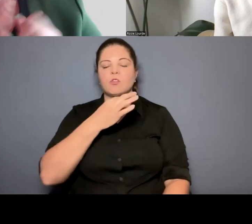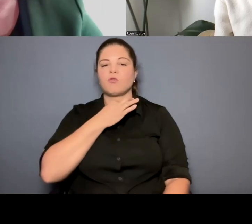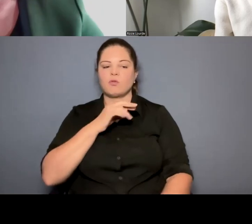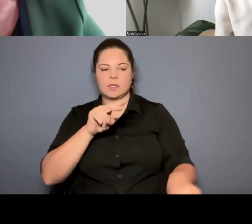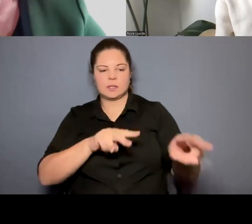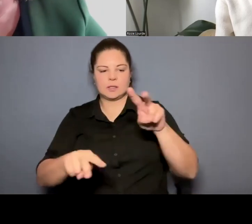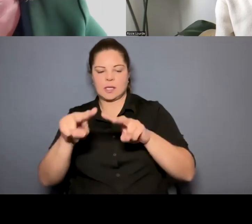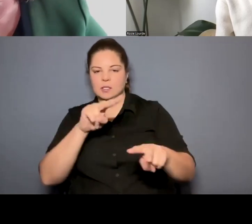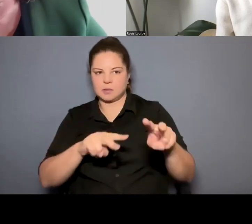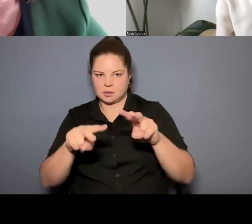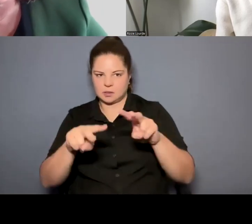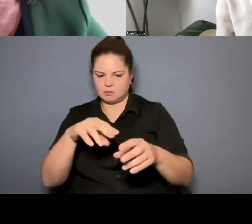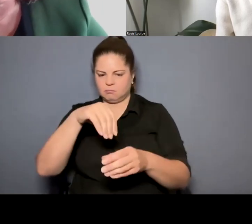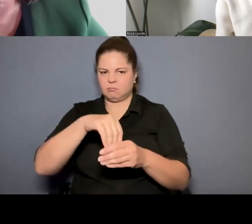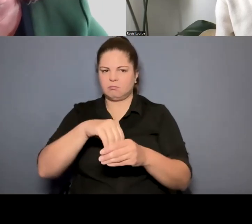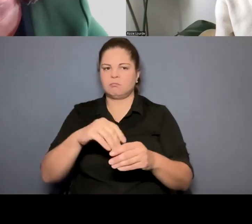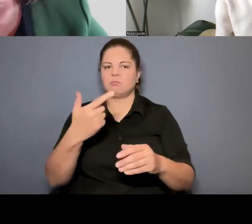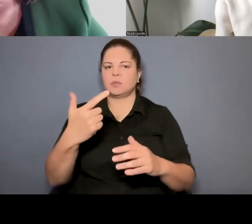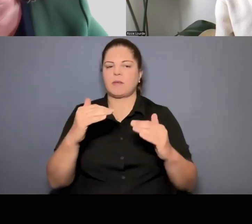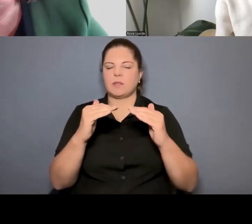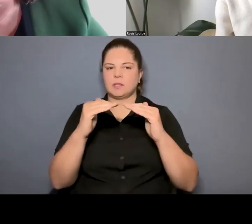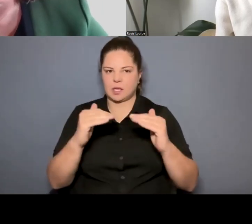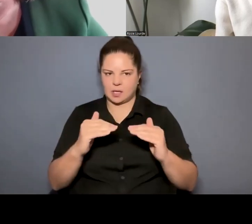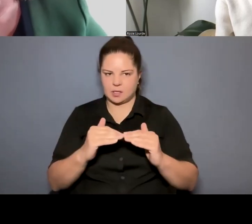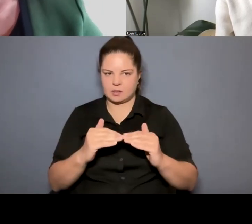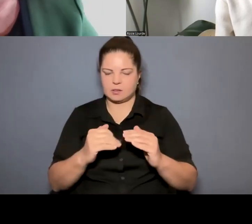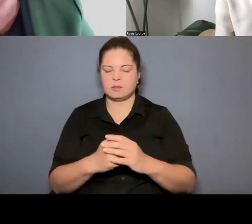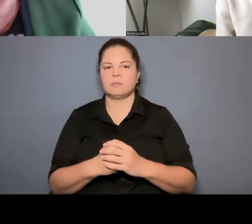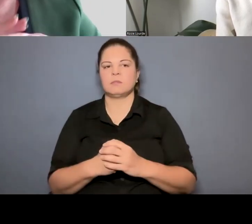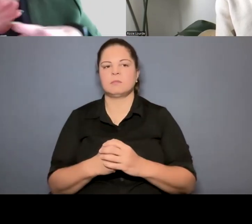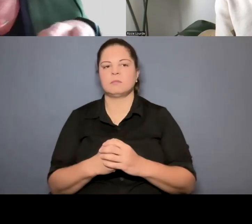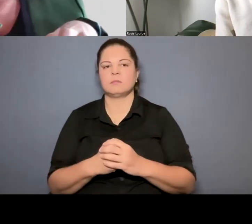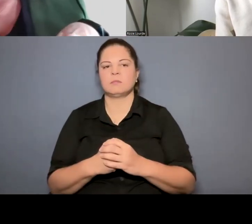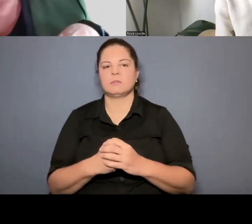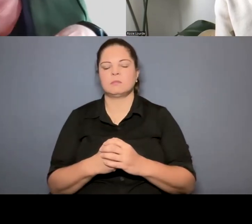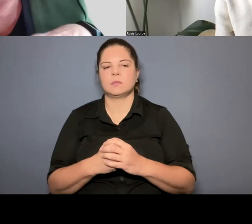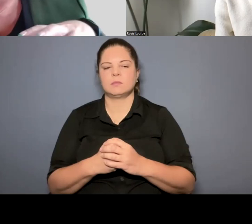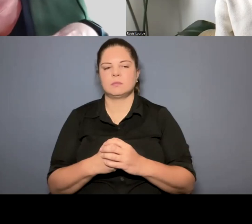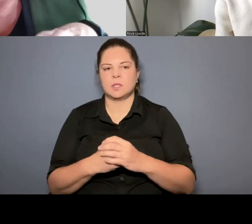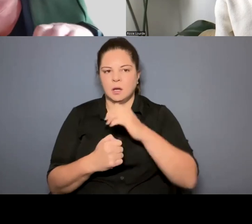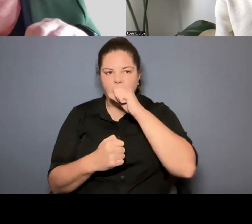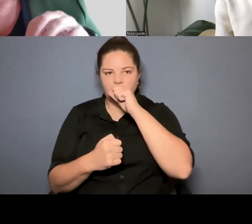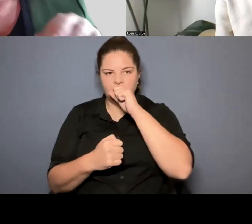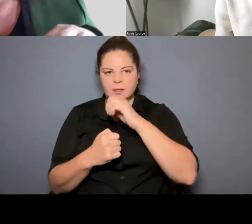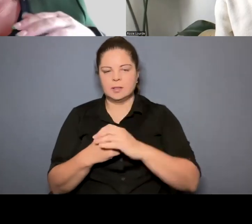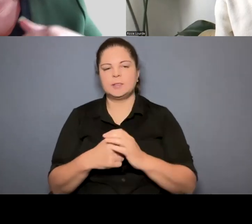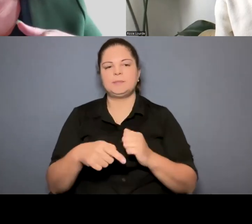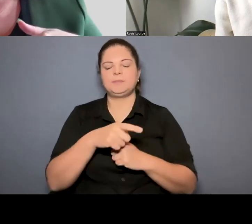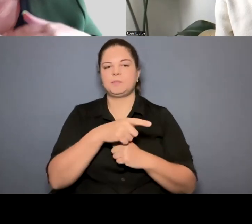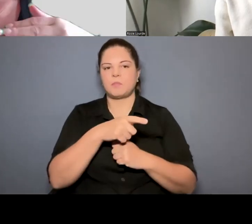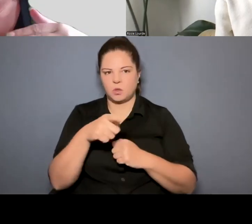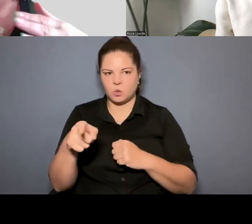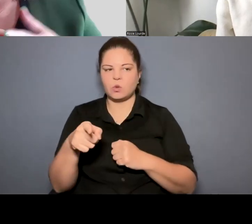of those seven standards, you would, in the -- not under the pressure, sit down and say, OK what